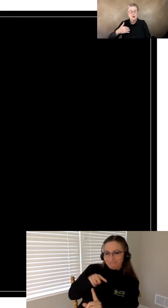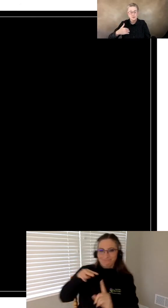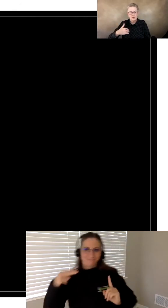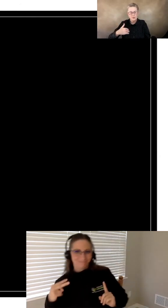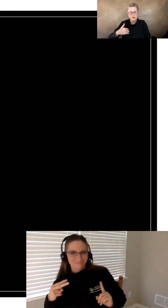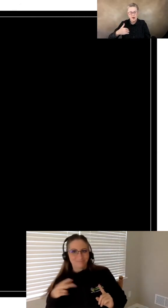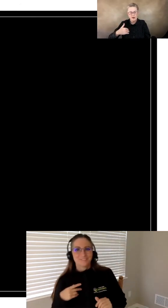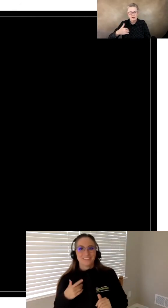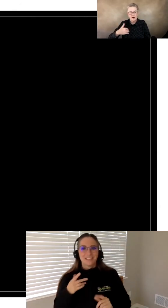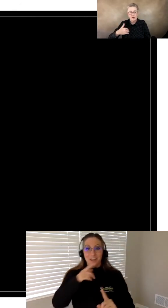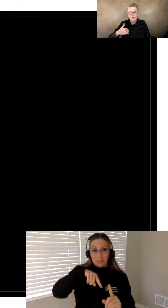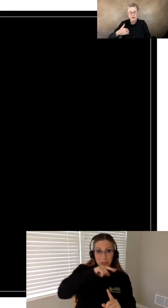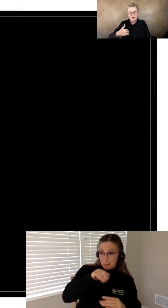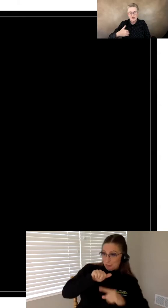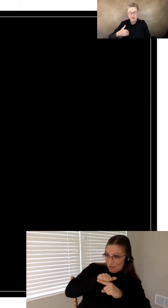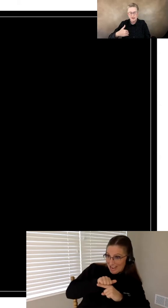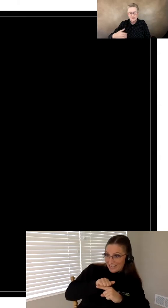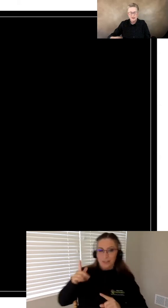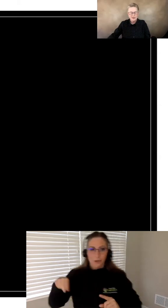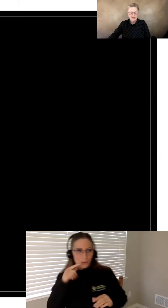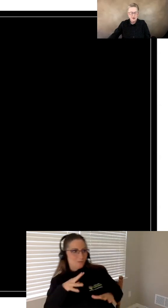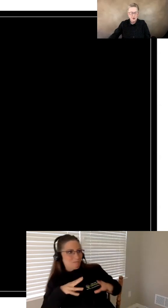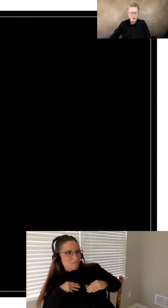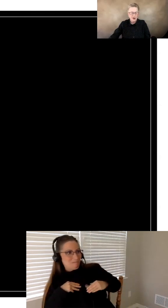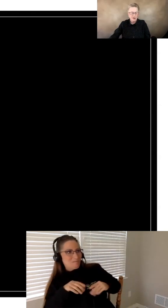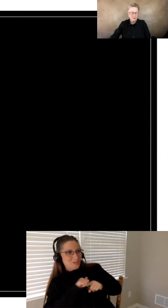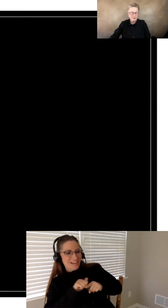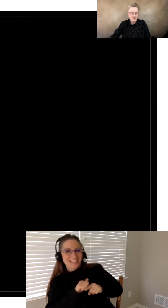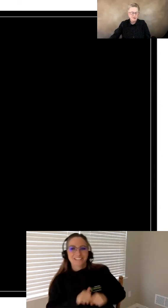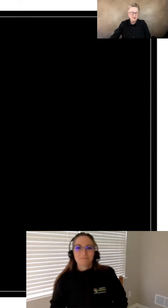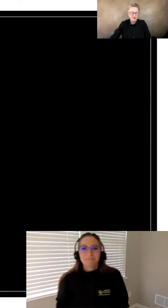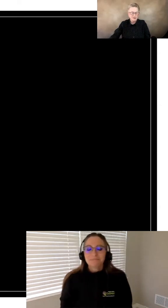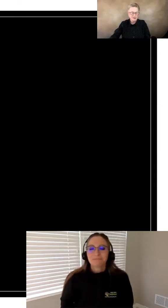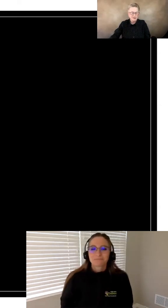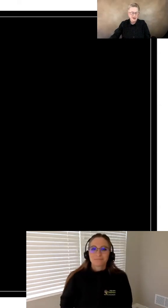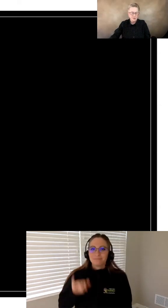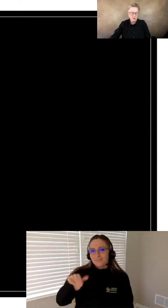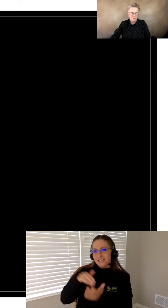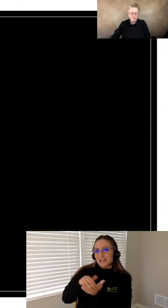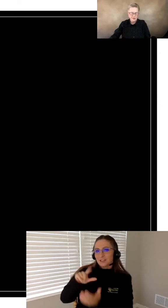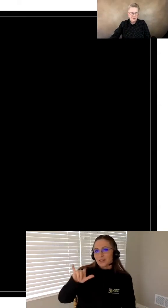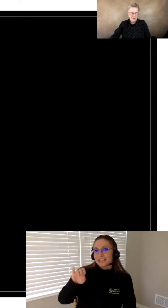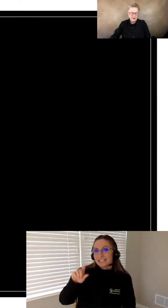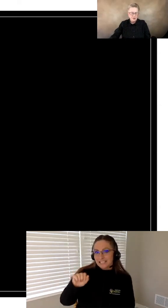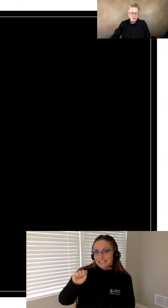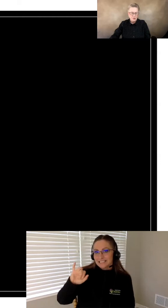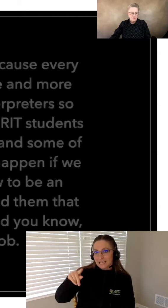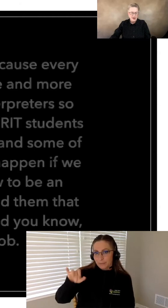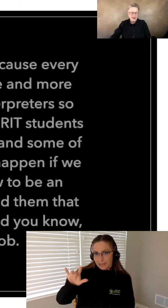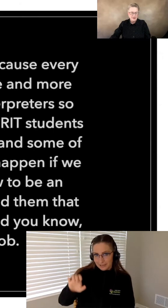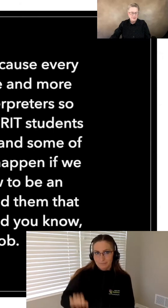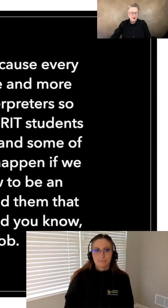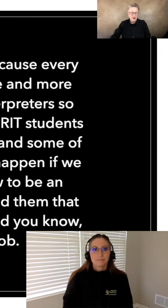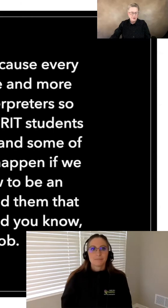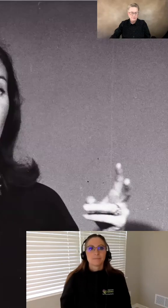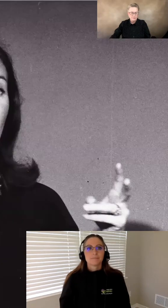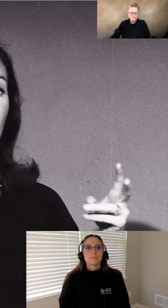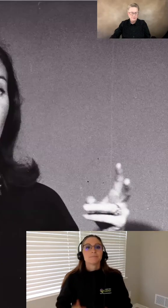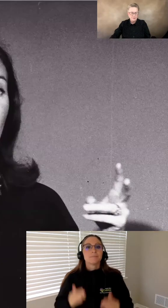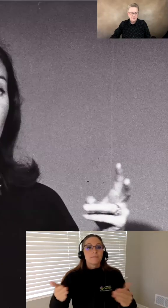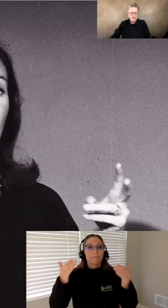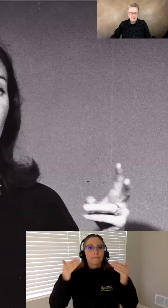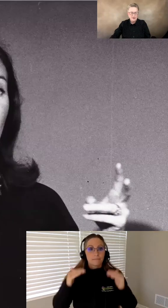the people that got all that training, so that was Dr. Linda Siple well then